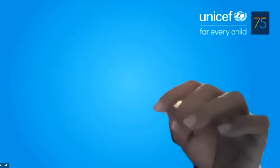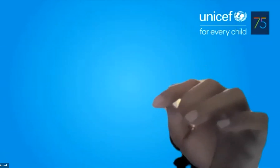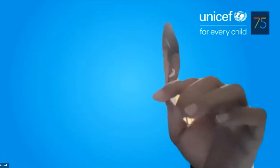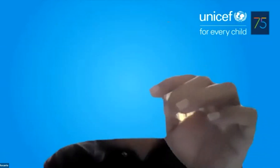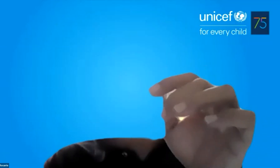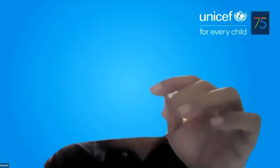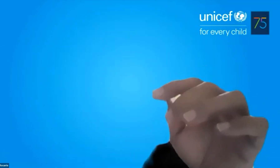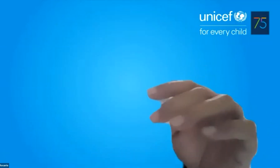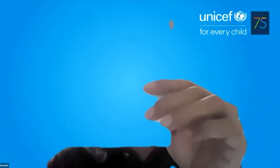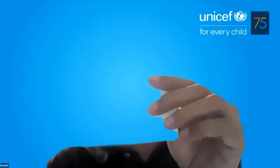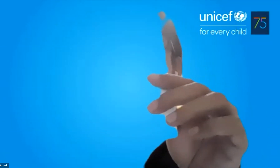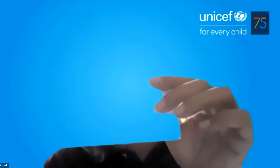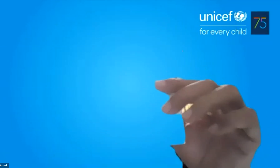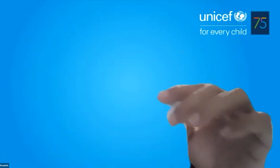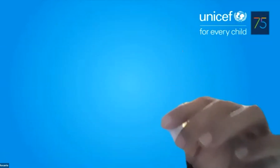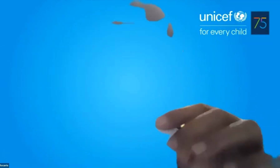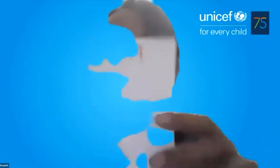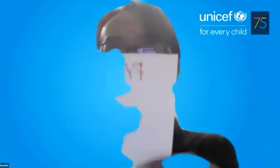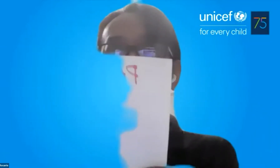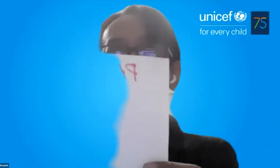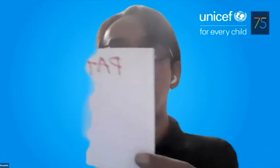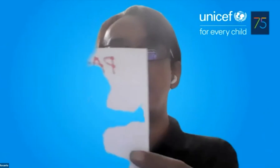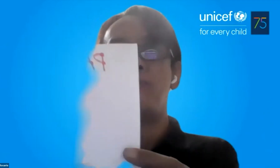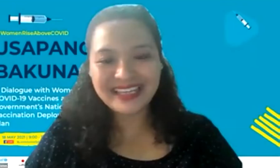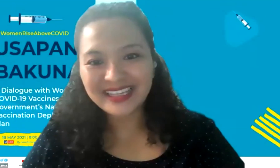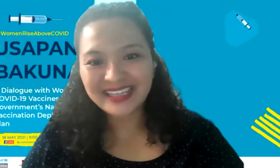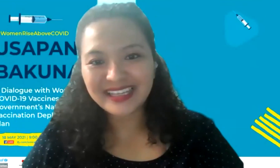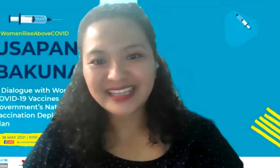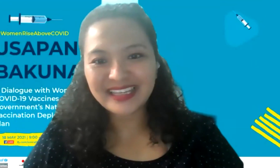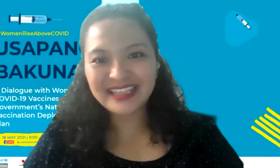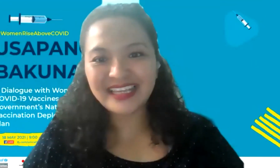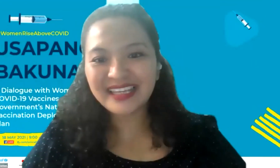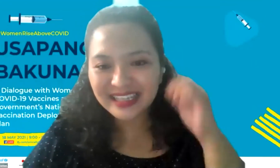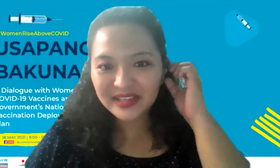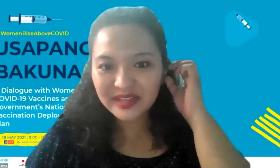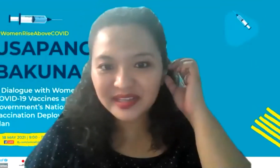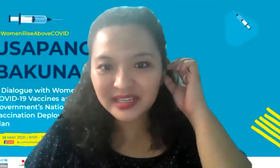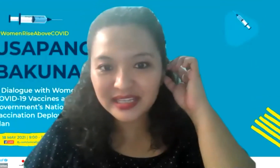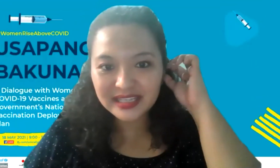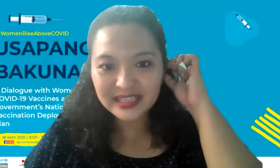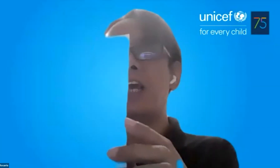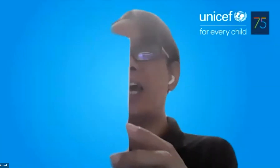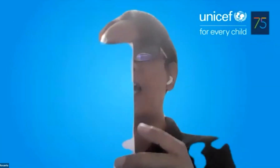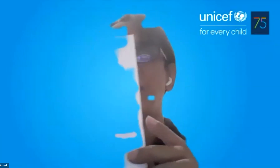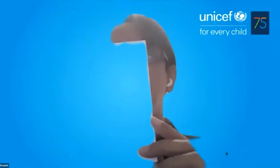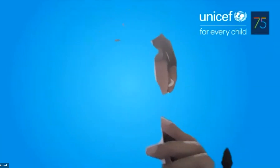Can you see my screen, Cami, or is the background blurred? I am making a paper.